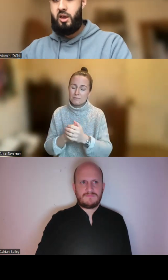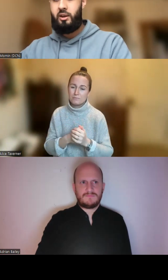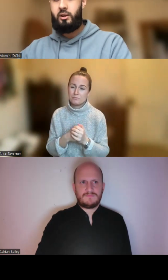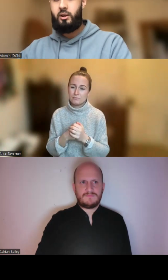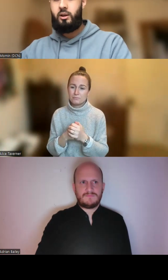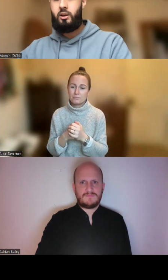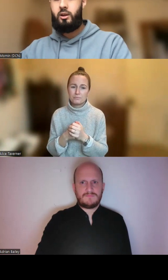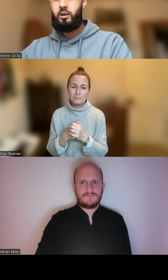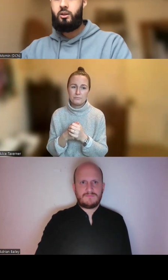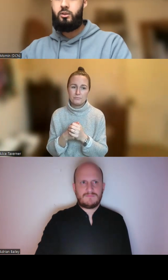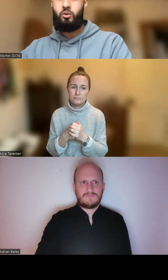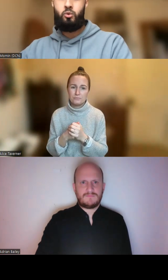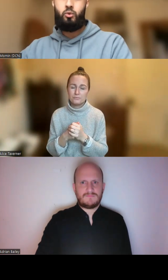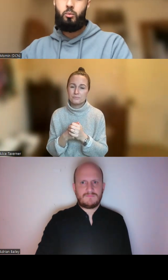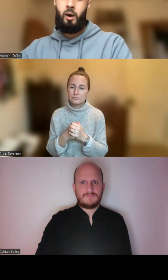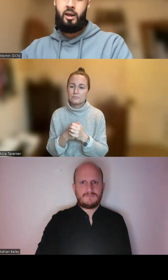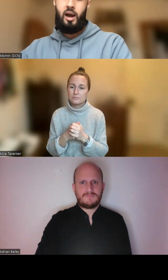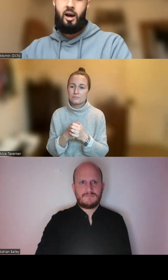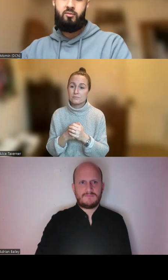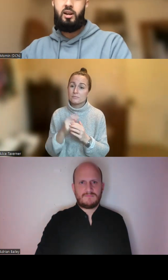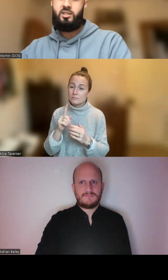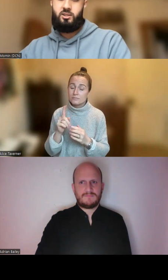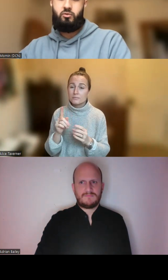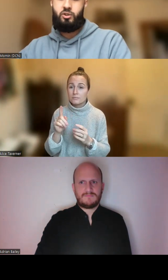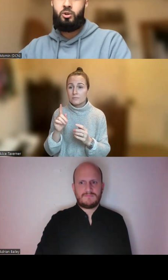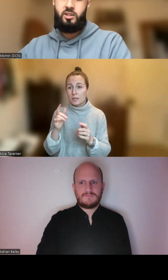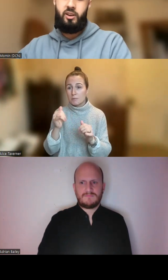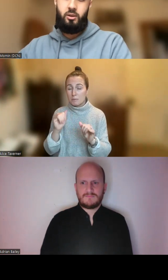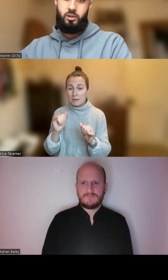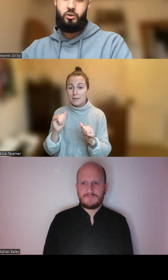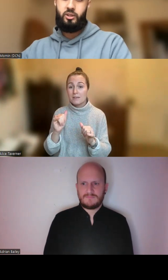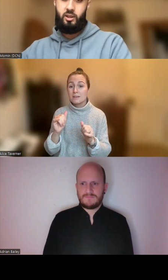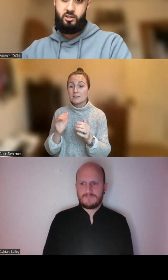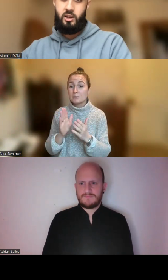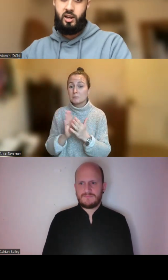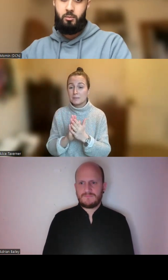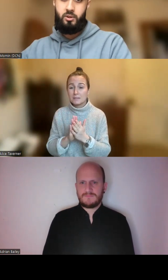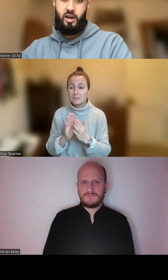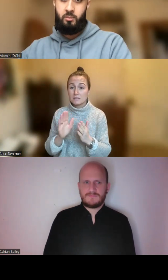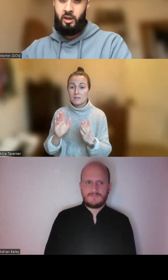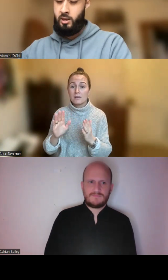Then you might have less resources available during a certain time of year.